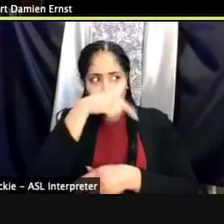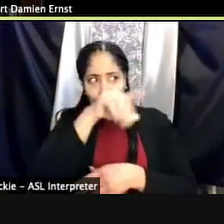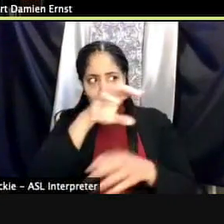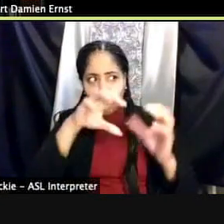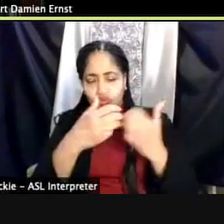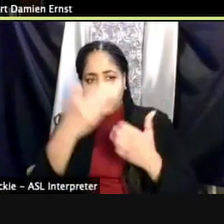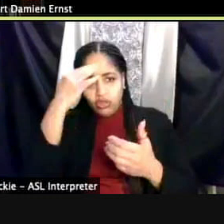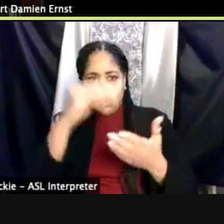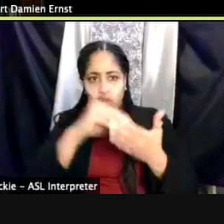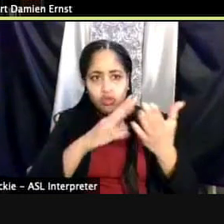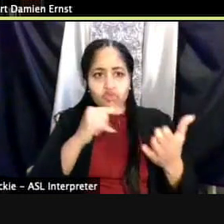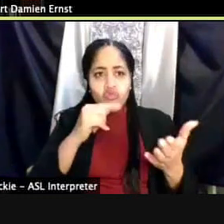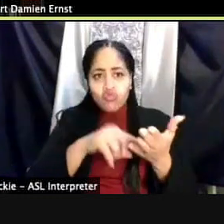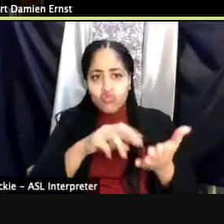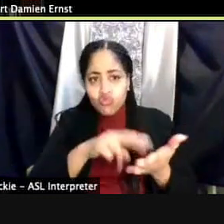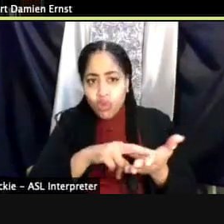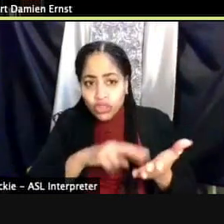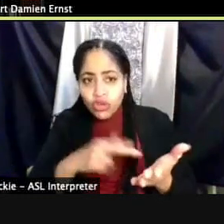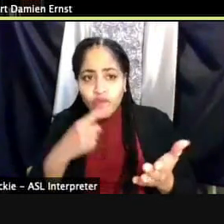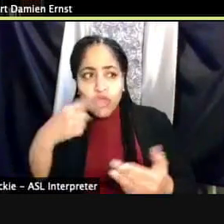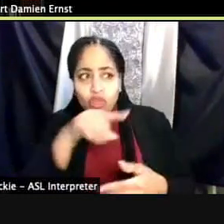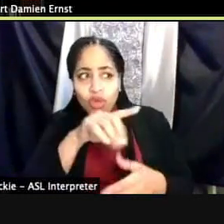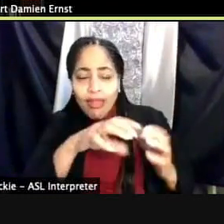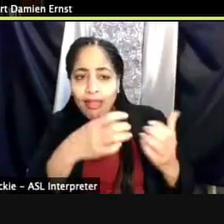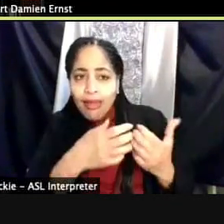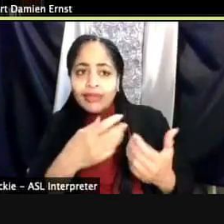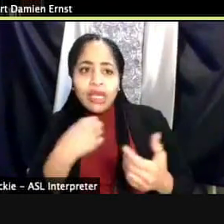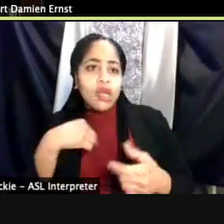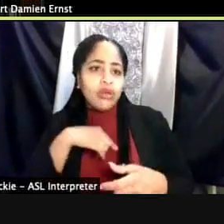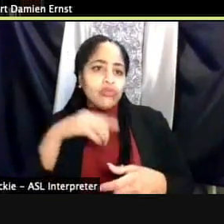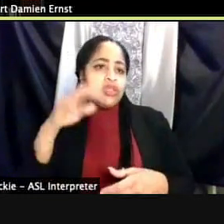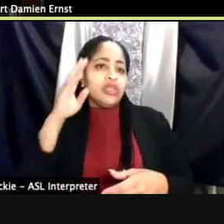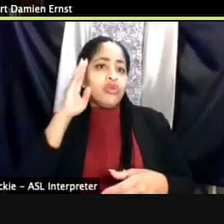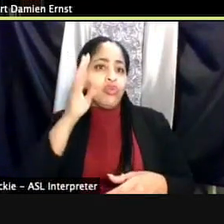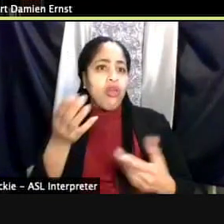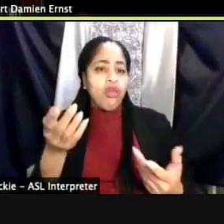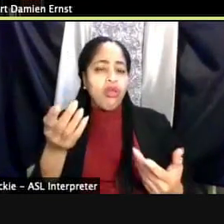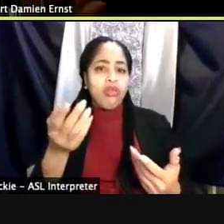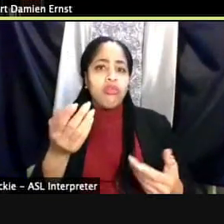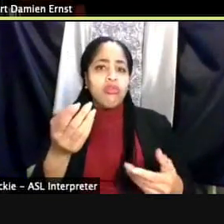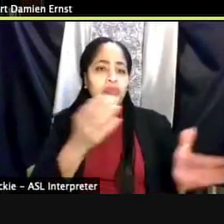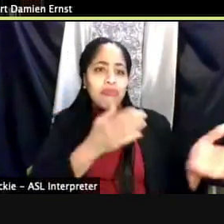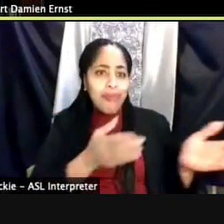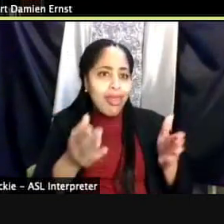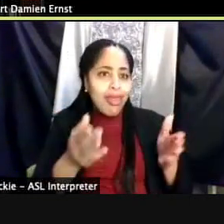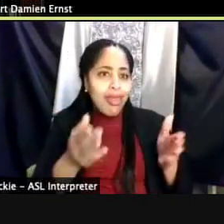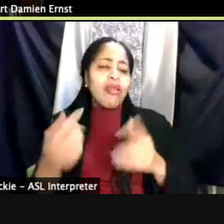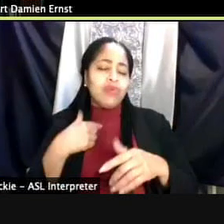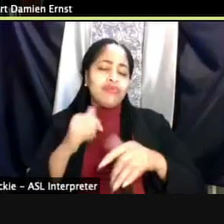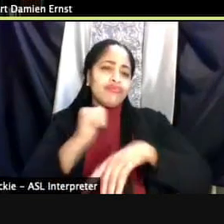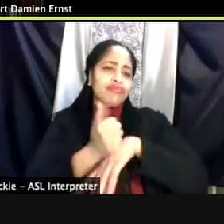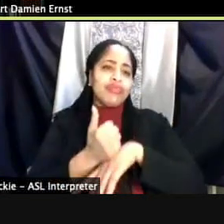who are registered for those classes. And we are going to and plan to, we've established a compliance tracking team